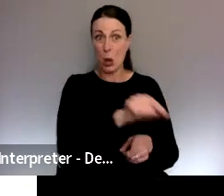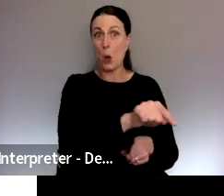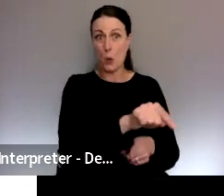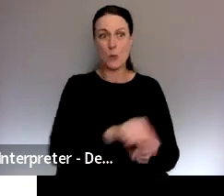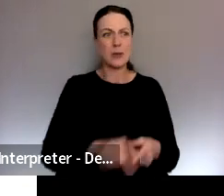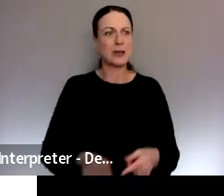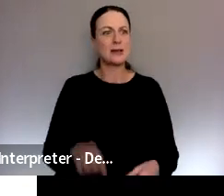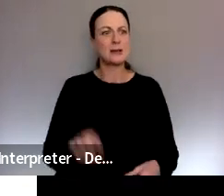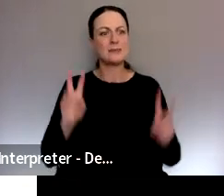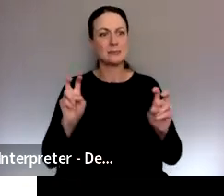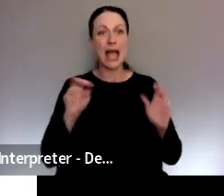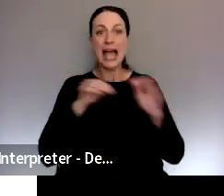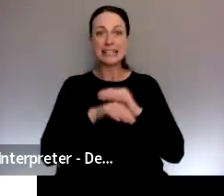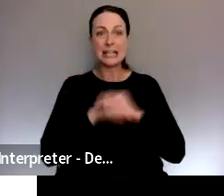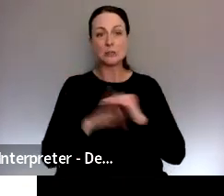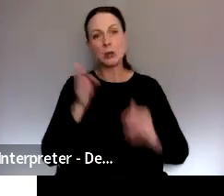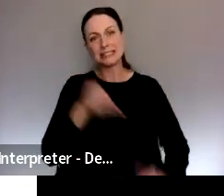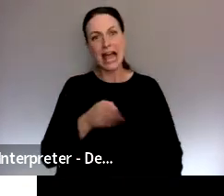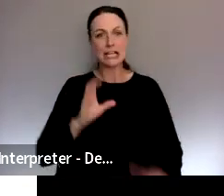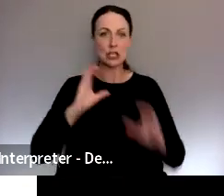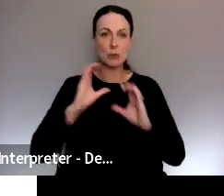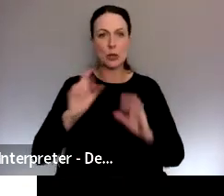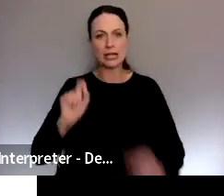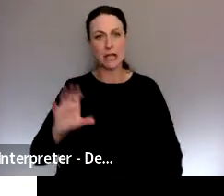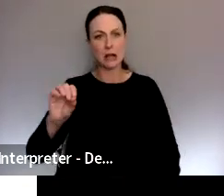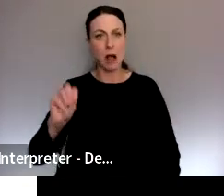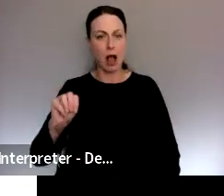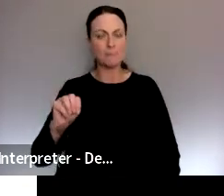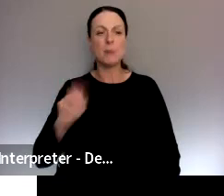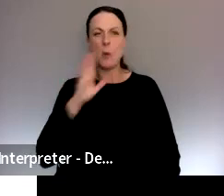That is accessible/communications.com.